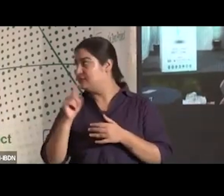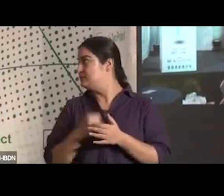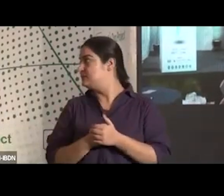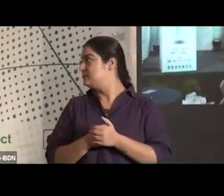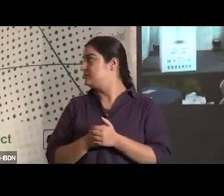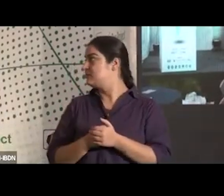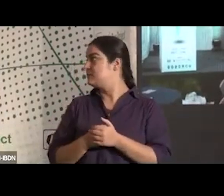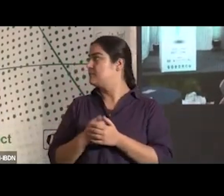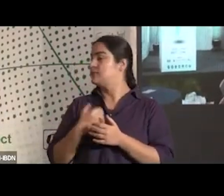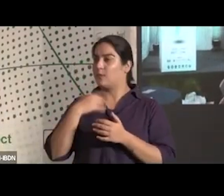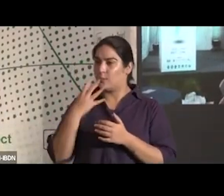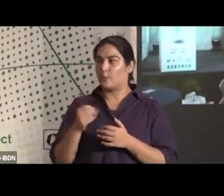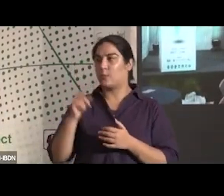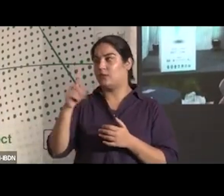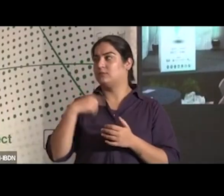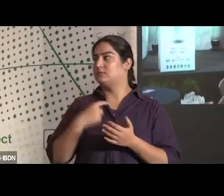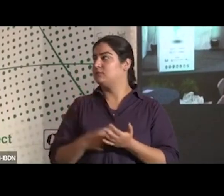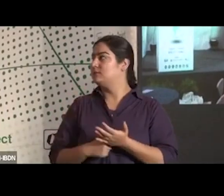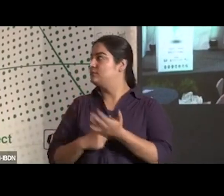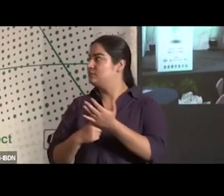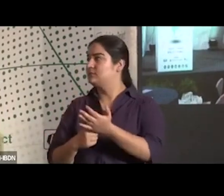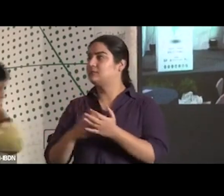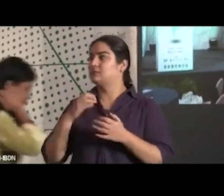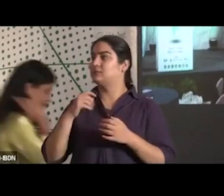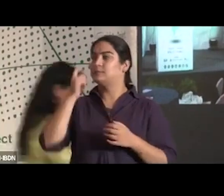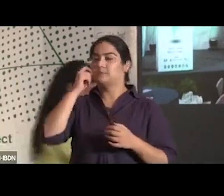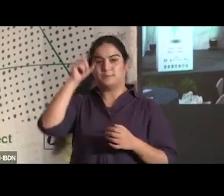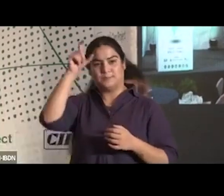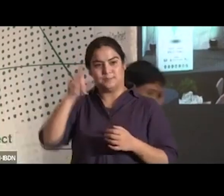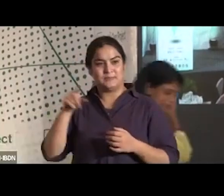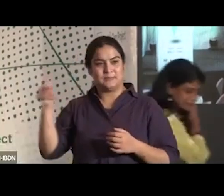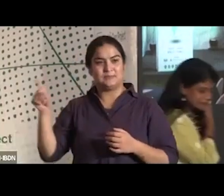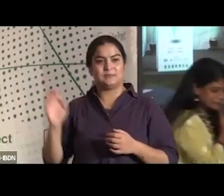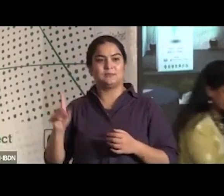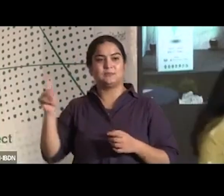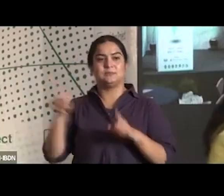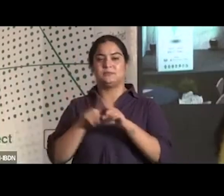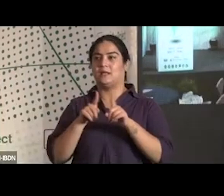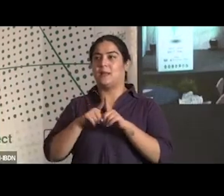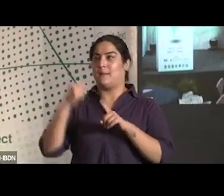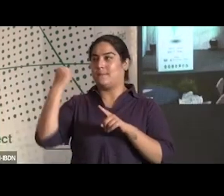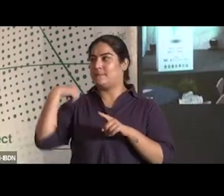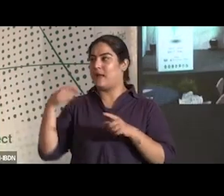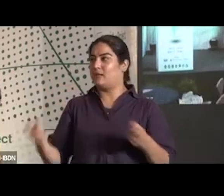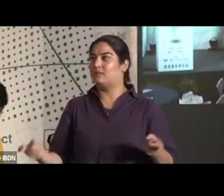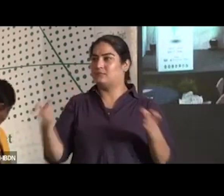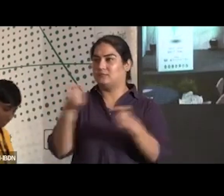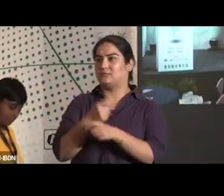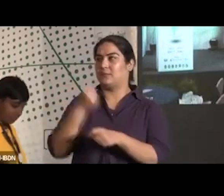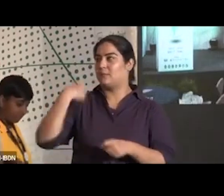one request Claus has misplaced his bag, the gift bag.